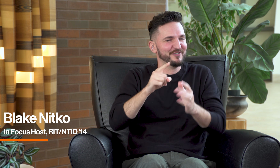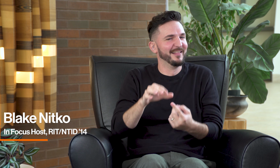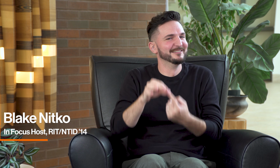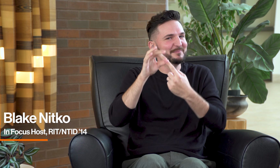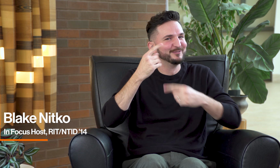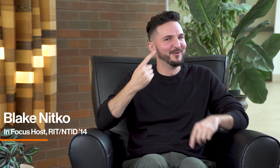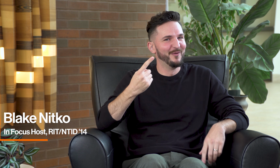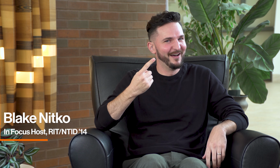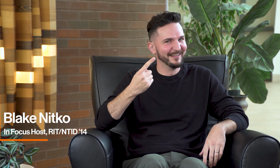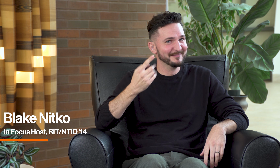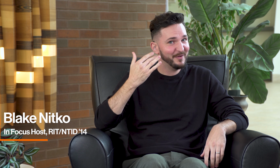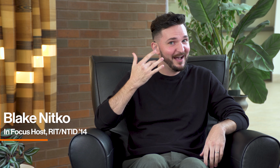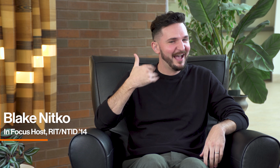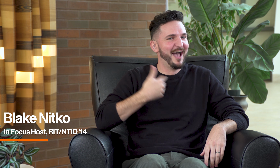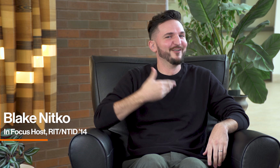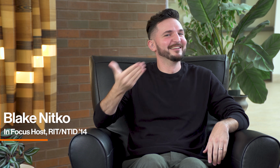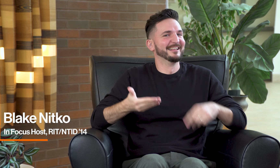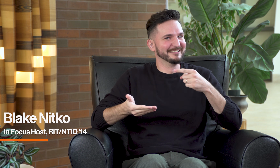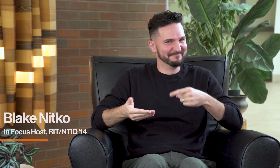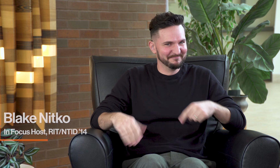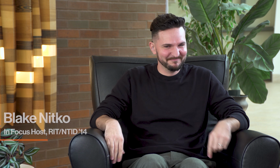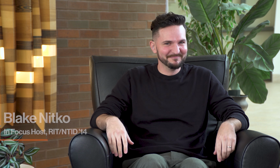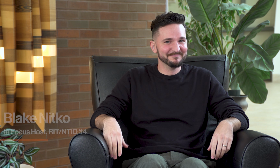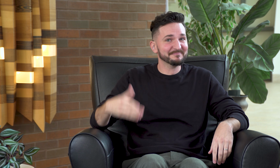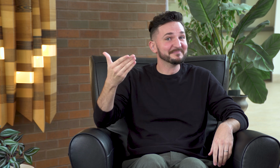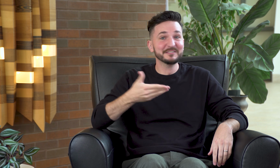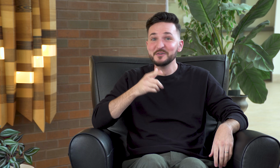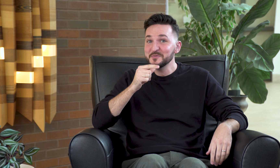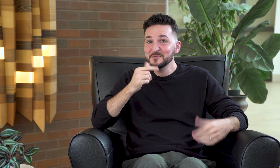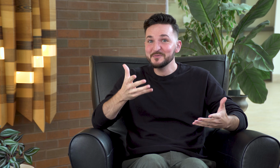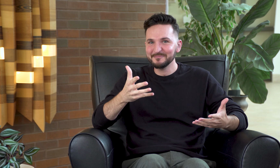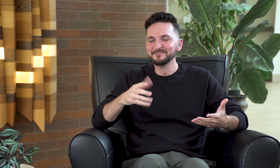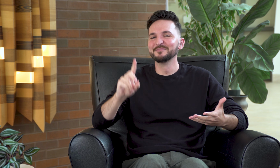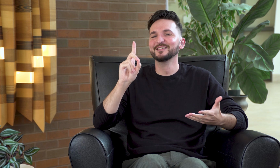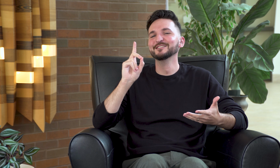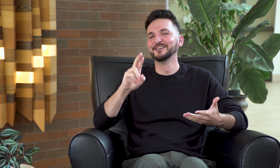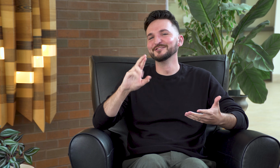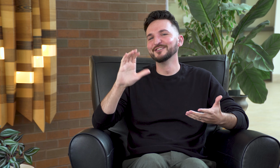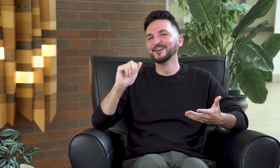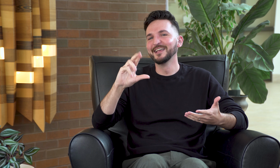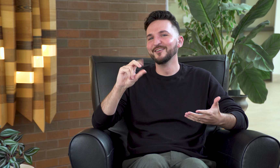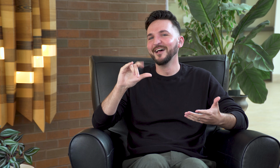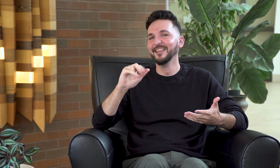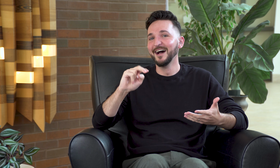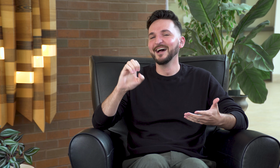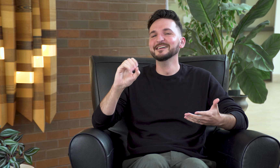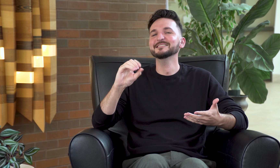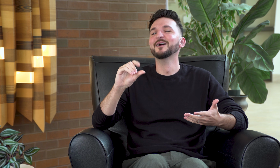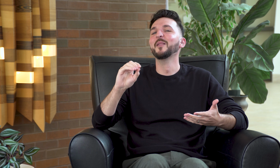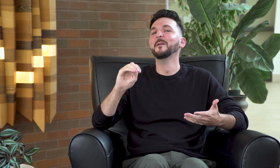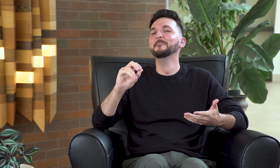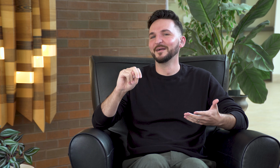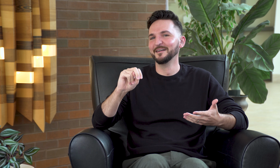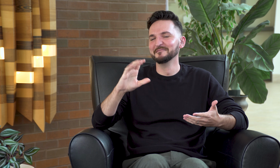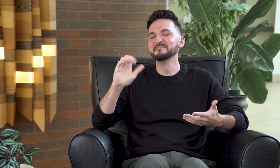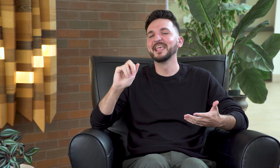Today we are joined by a very special guest. Our guest today is Doctor Caroline Solomon.